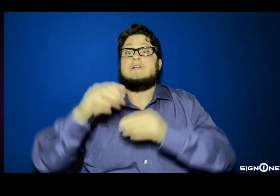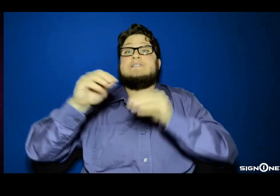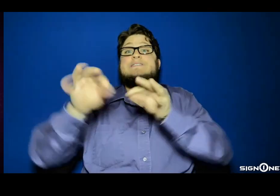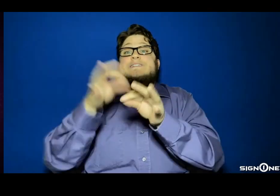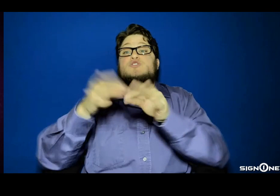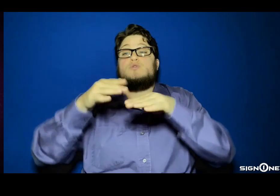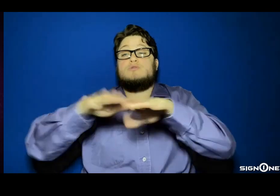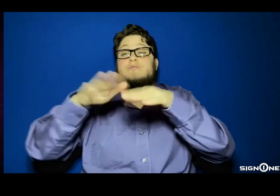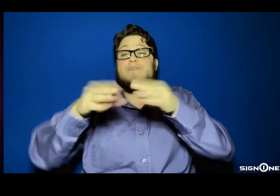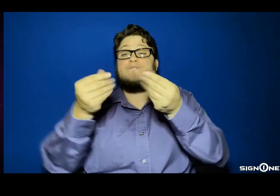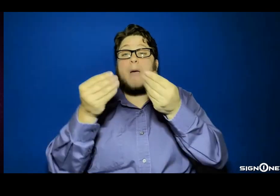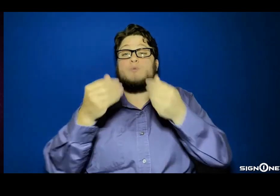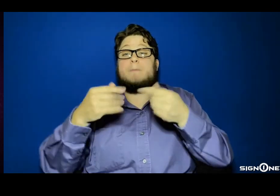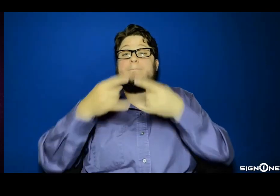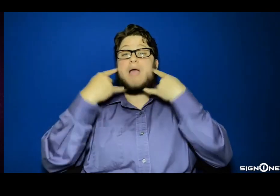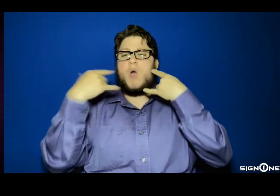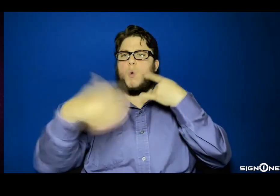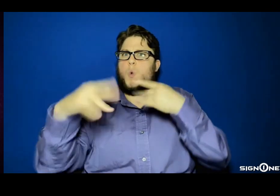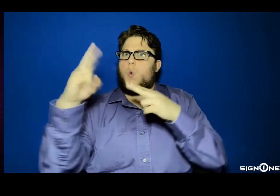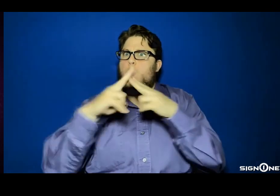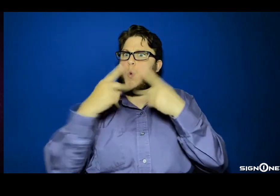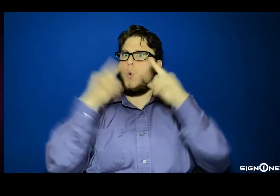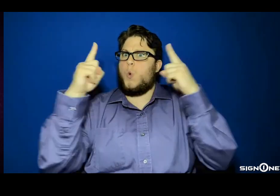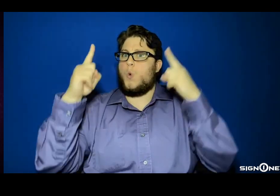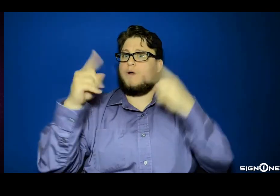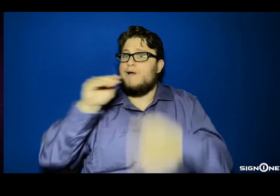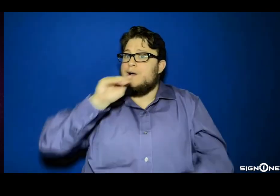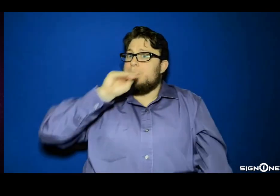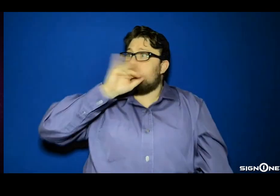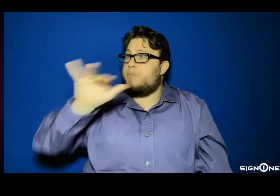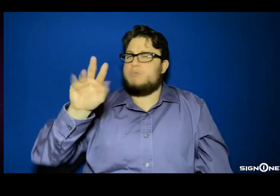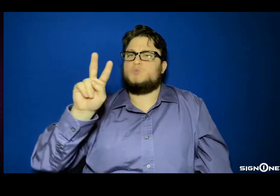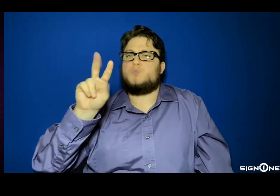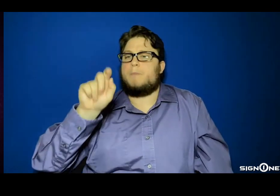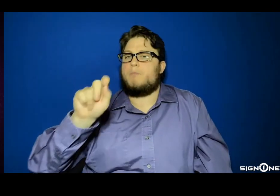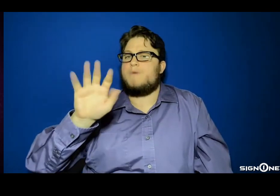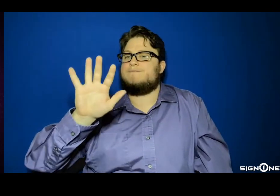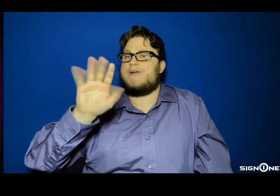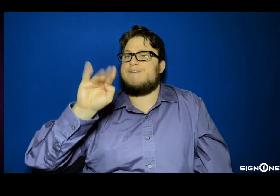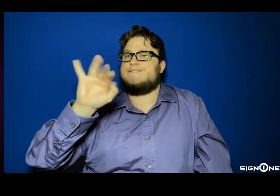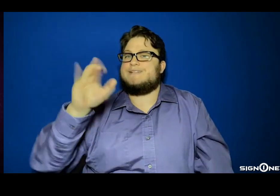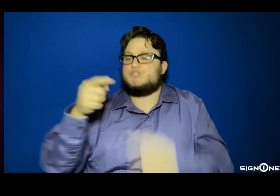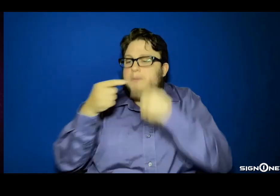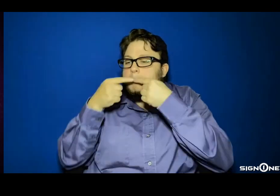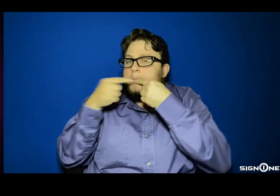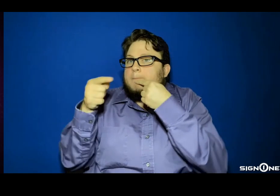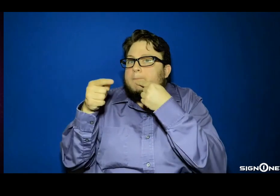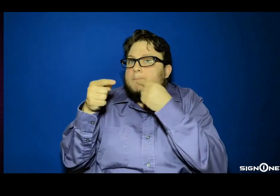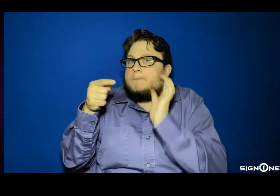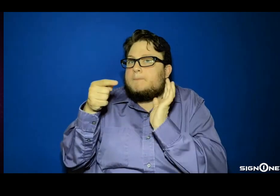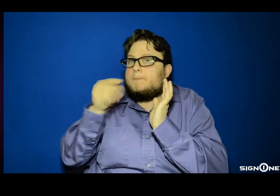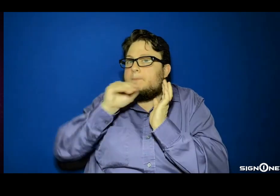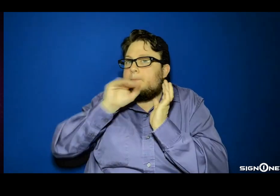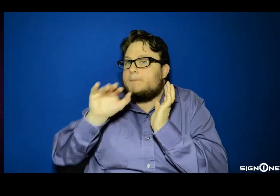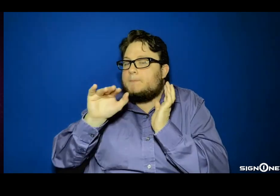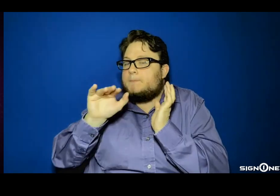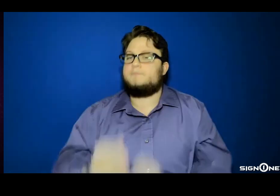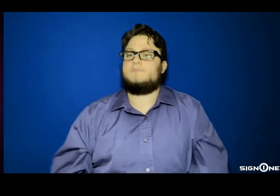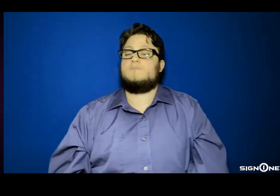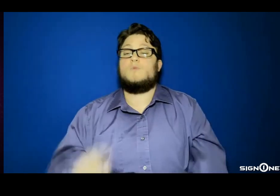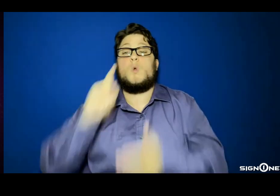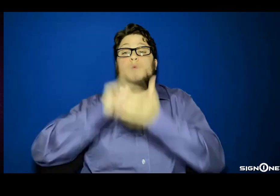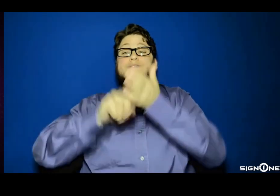Stitched-quilting fabric masks were the most effective with droplets traveling 2.5 inches.